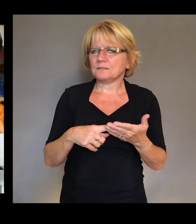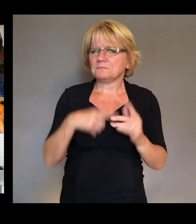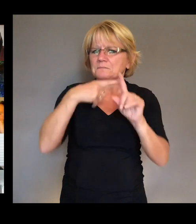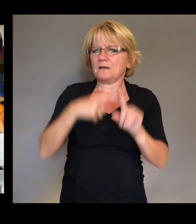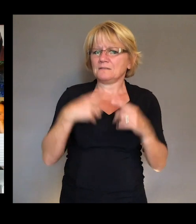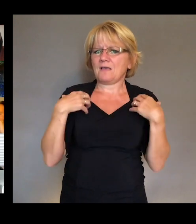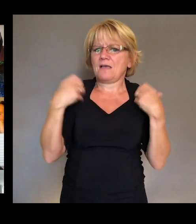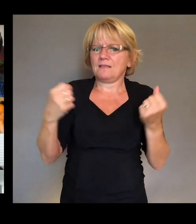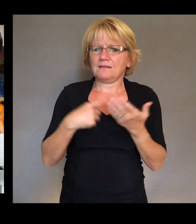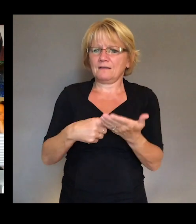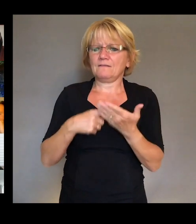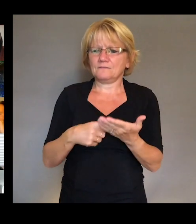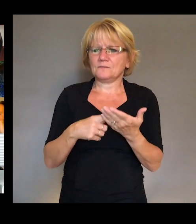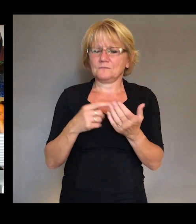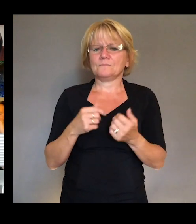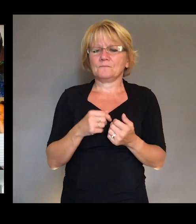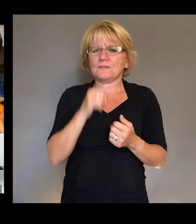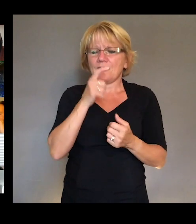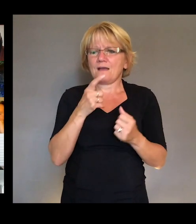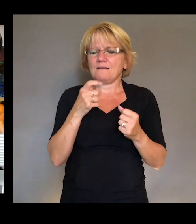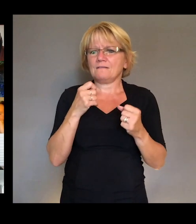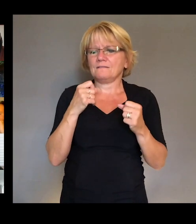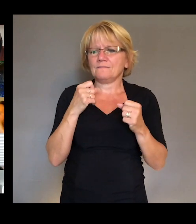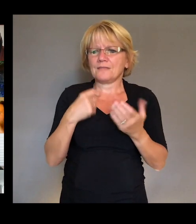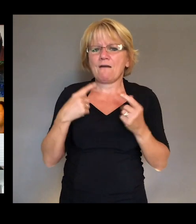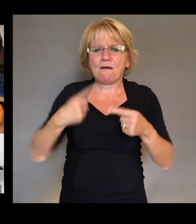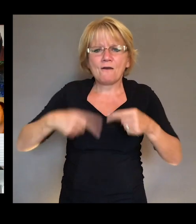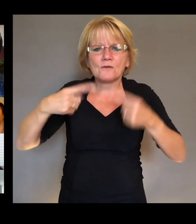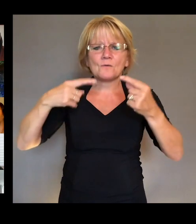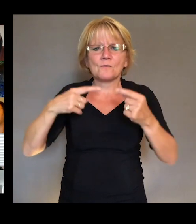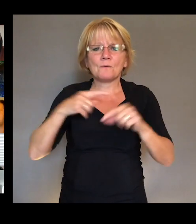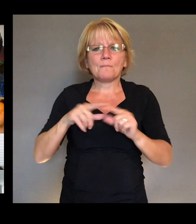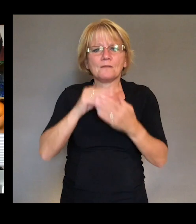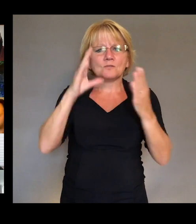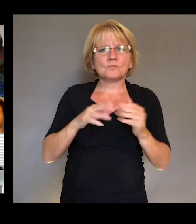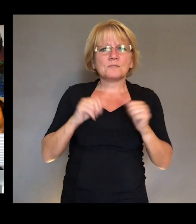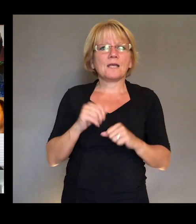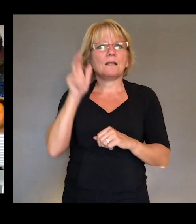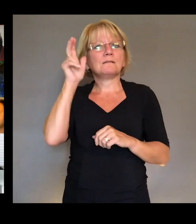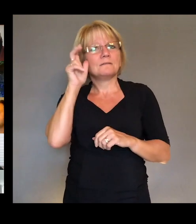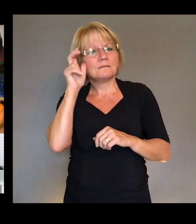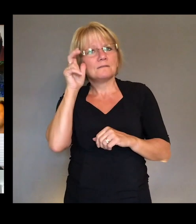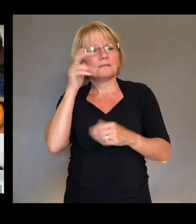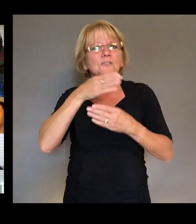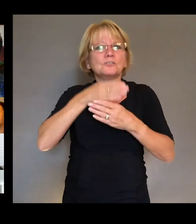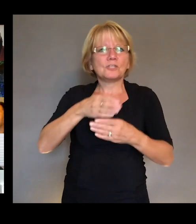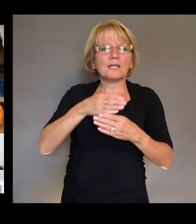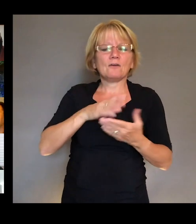that are healthy and not combative, where students are able to listen and share and learn.